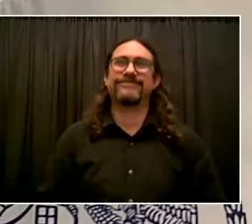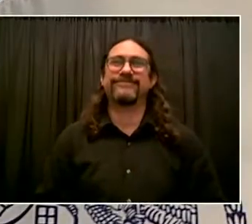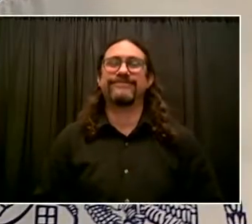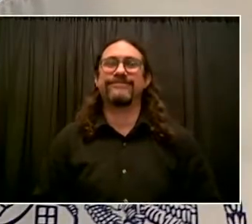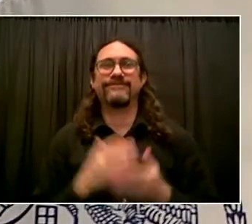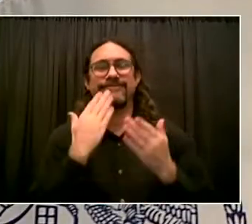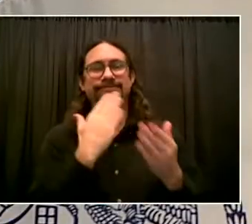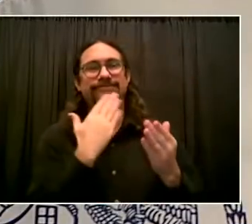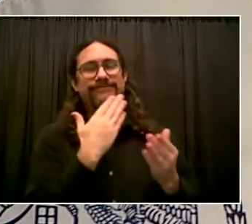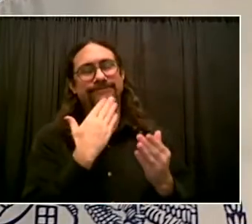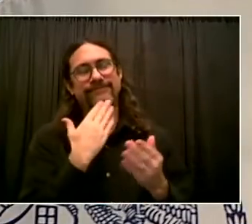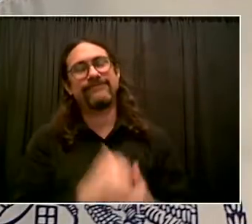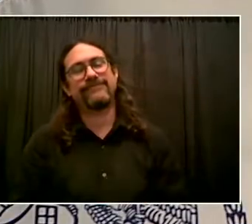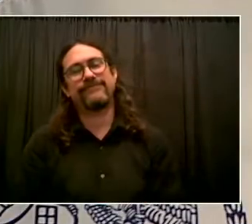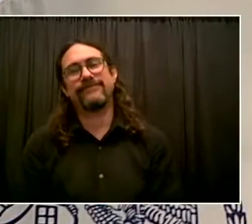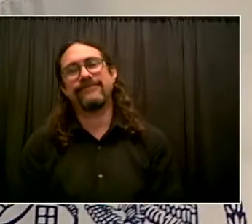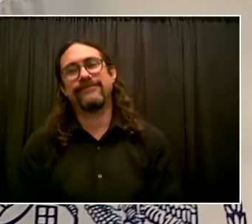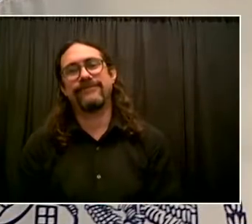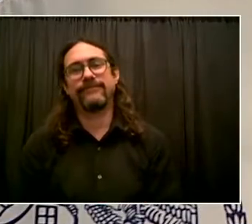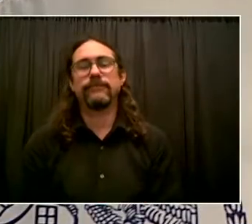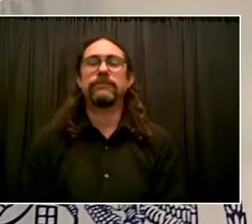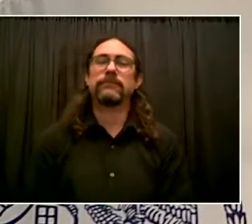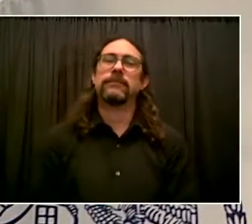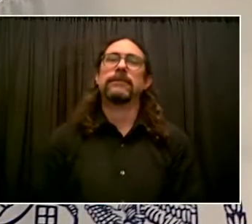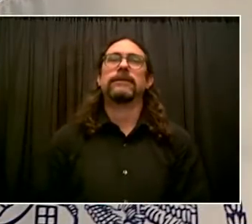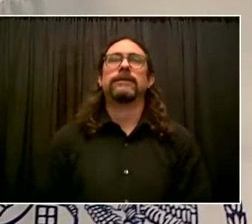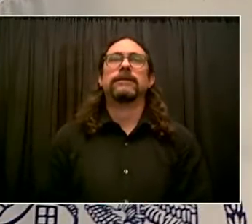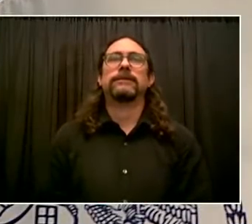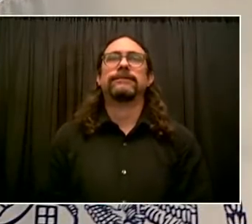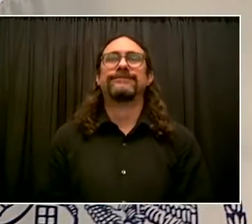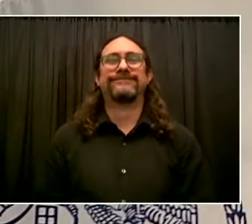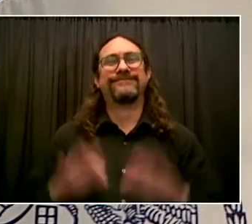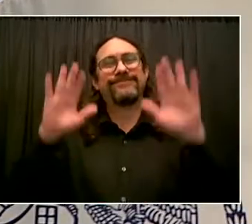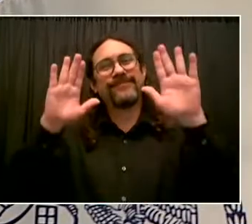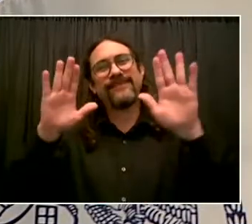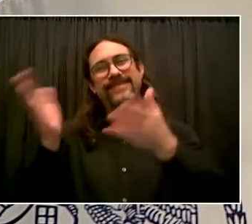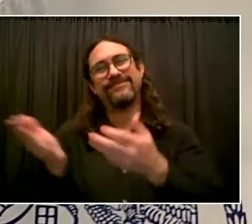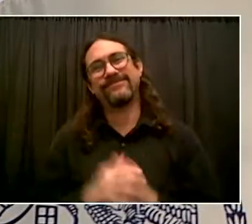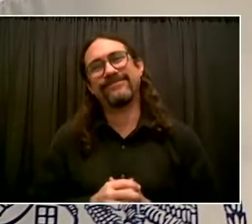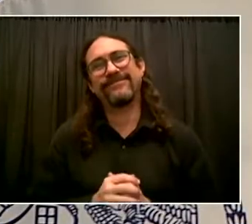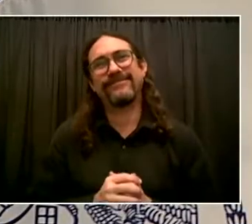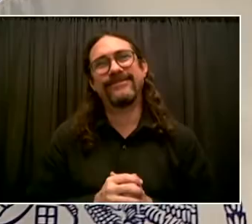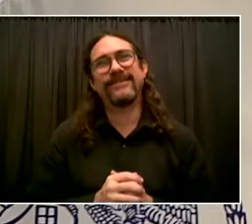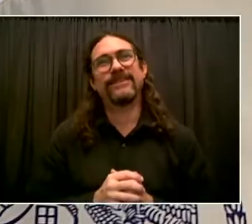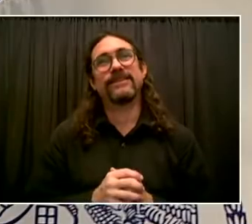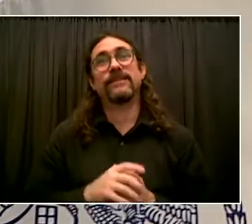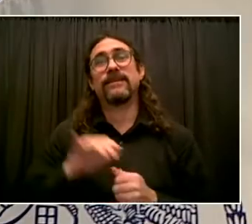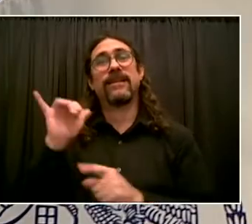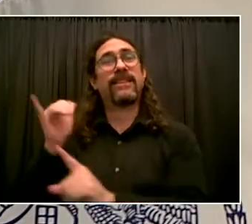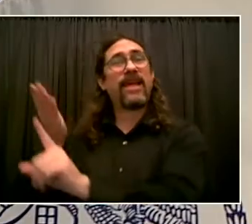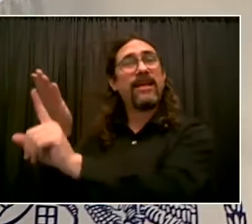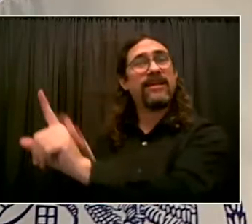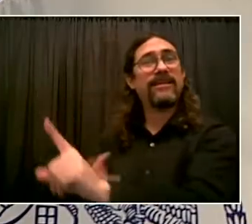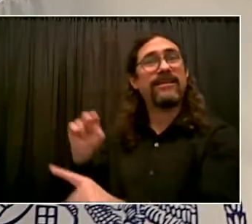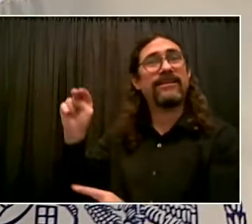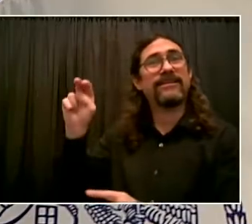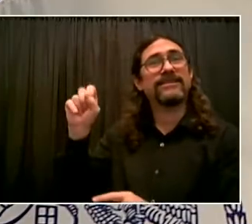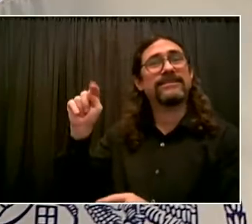STRENGTH AND RESILIENCE. I HAVE SOME PEOPLE HERE IN THE ROOM WITH ME WHO PUT TOGETHER THESE PRESS CONFERENCES, WE ARE ALL GOING TO APPLAUD YOU NOW. [ APPAULSE ] THANK YOU NESTOR.